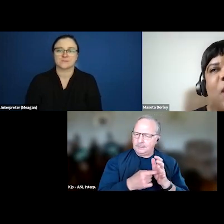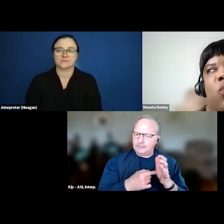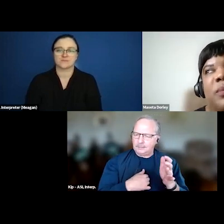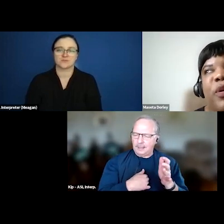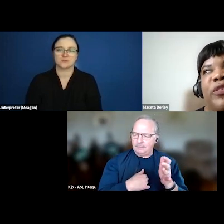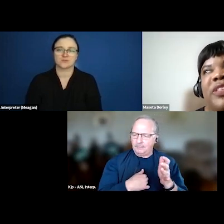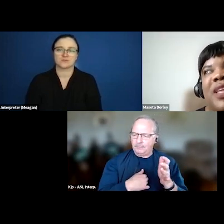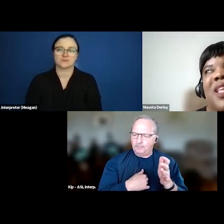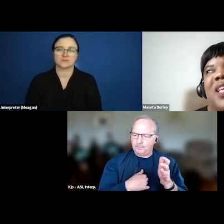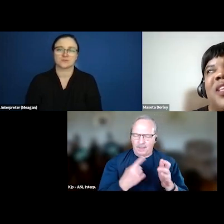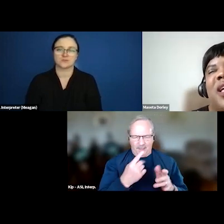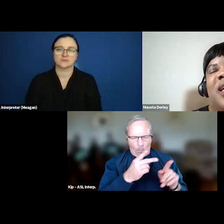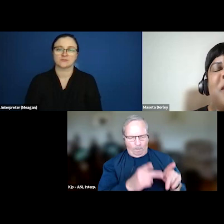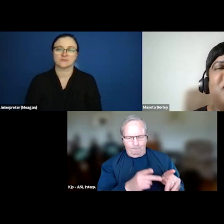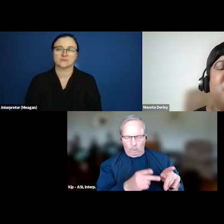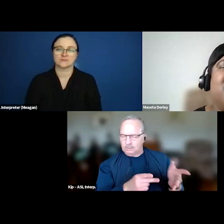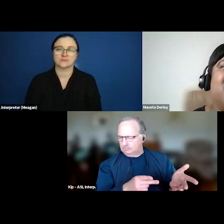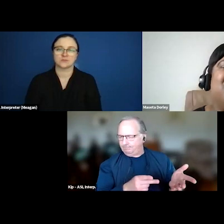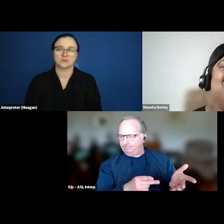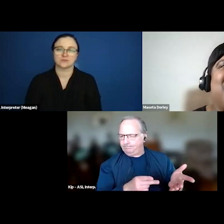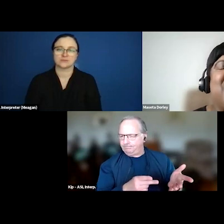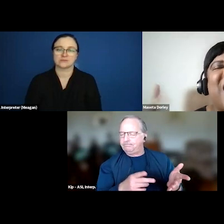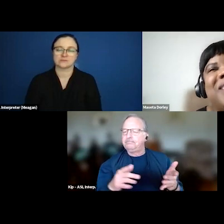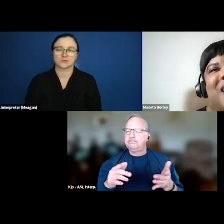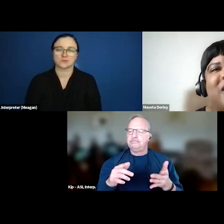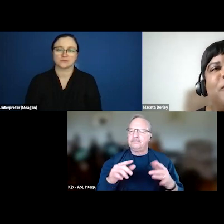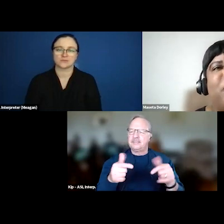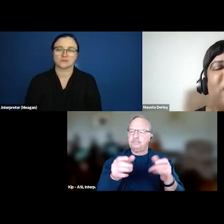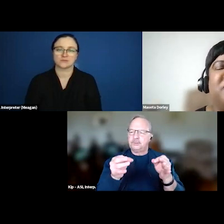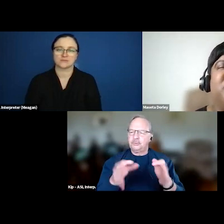That one person that has that experience